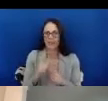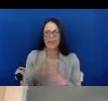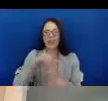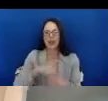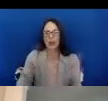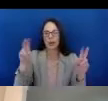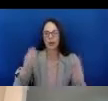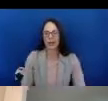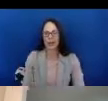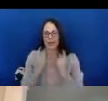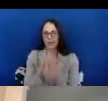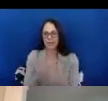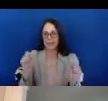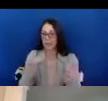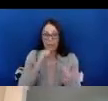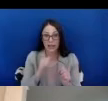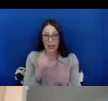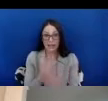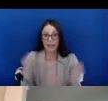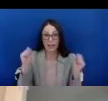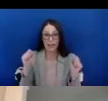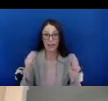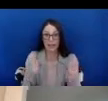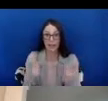not saving the greatest number of lives may seem counterintuitive.